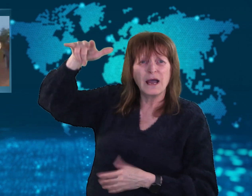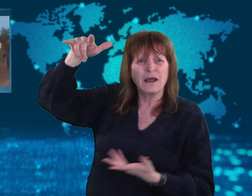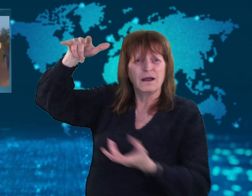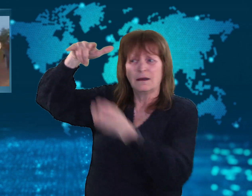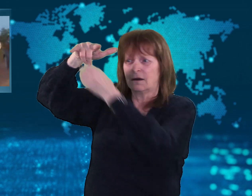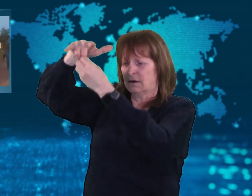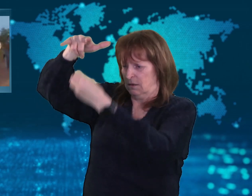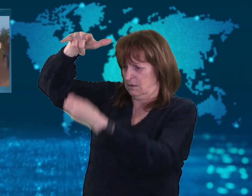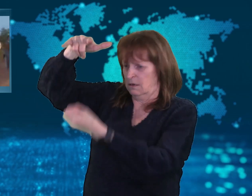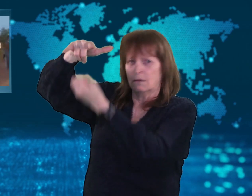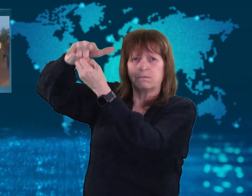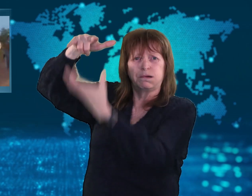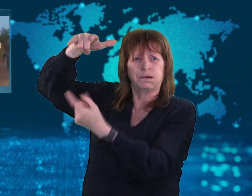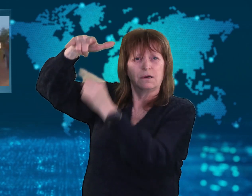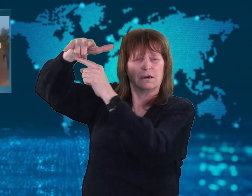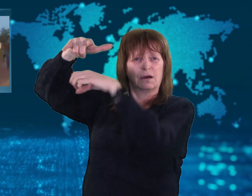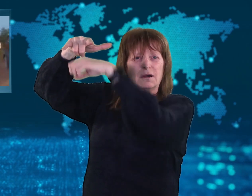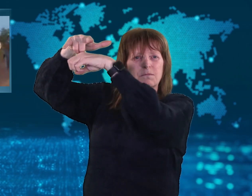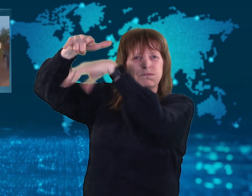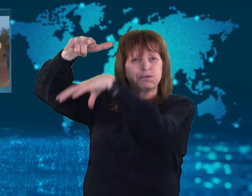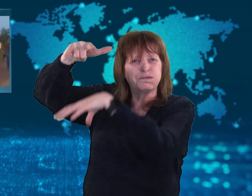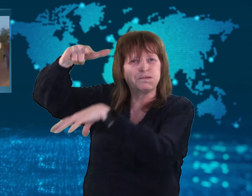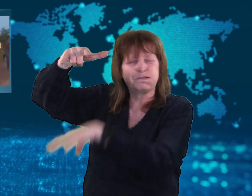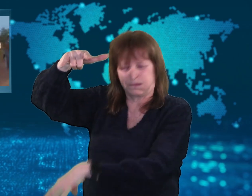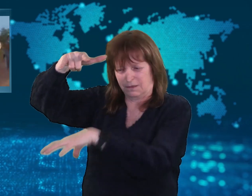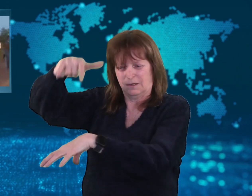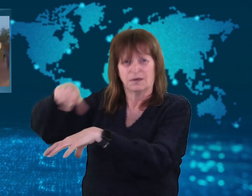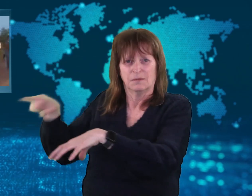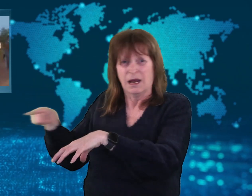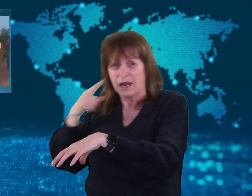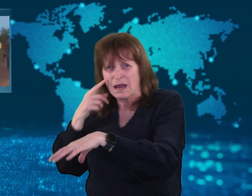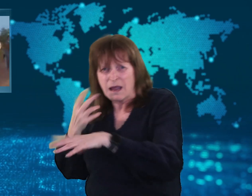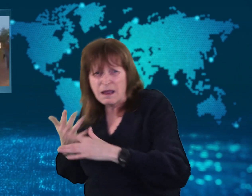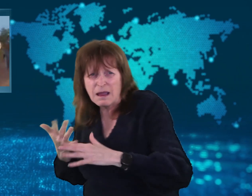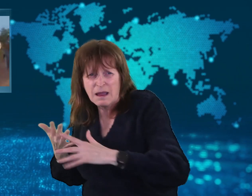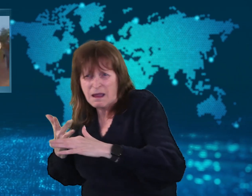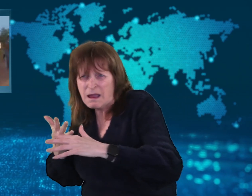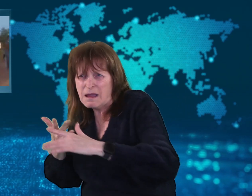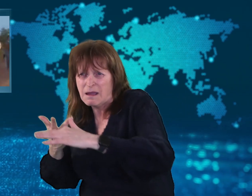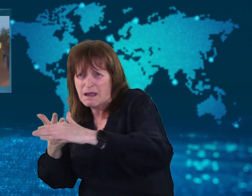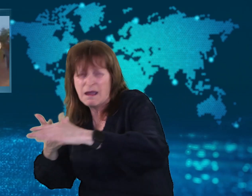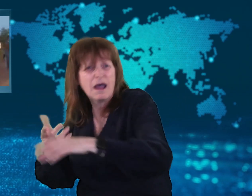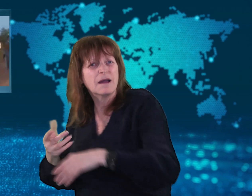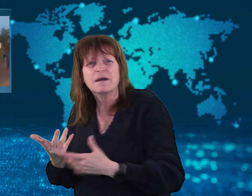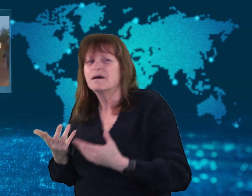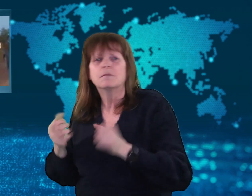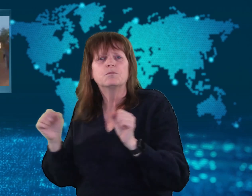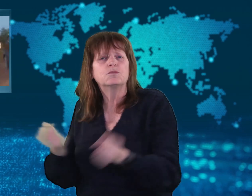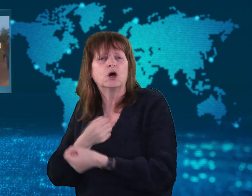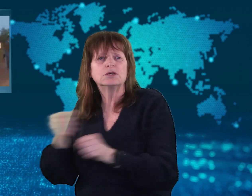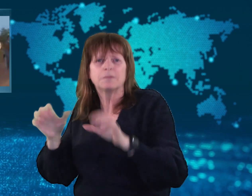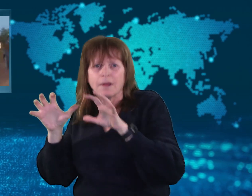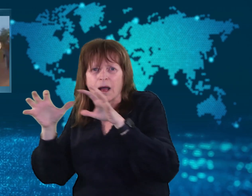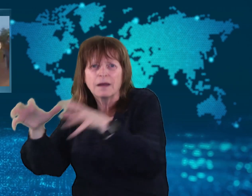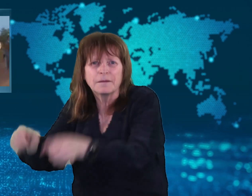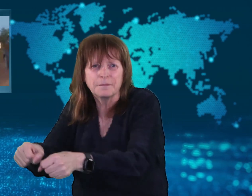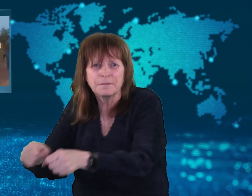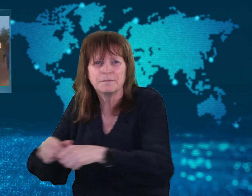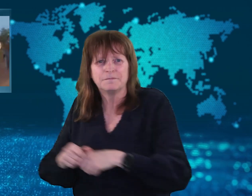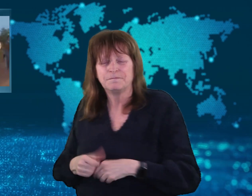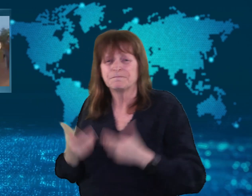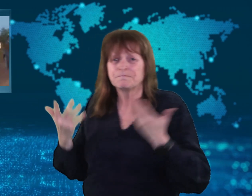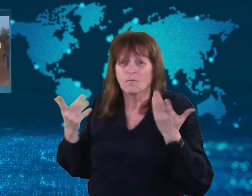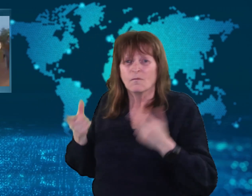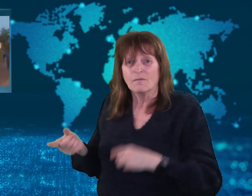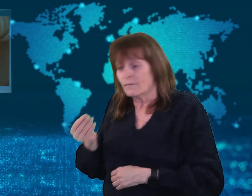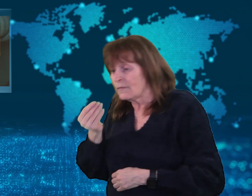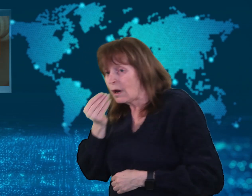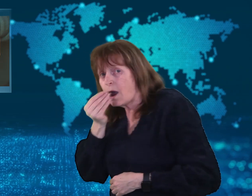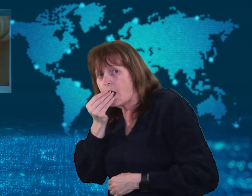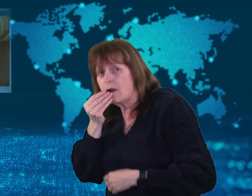Acosta said he saw the planes drop supplies, but could not reach them,